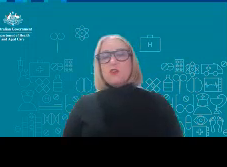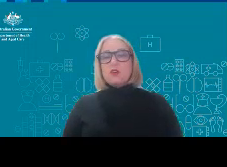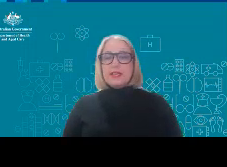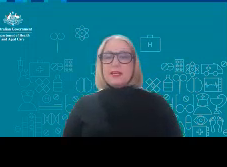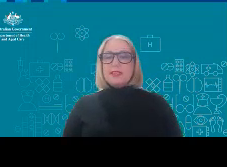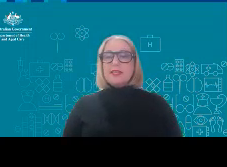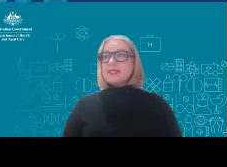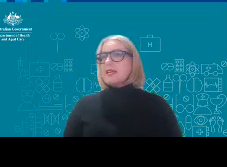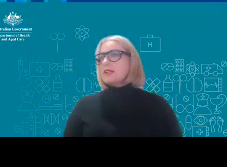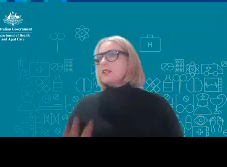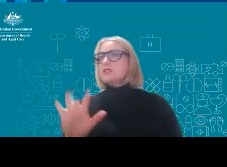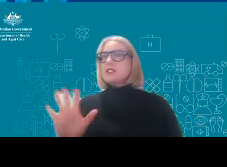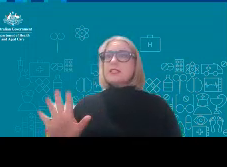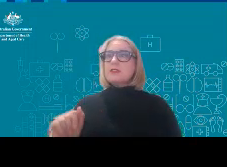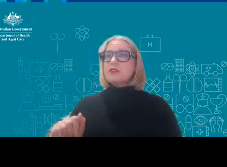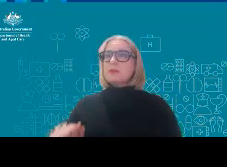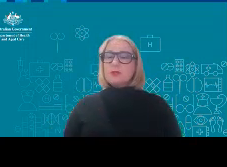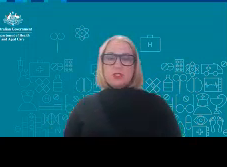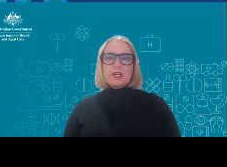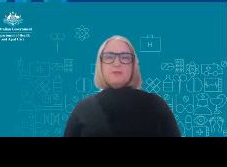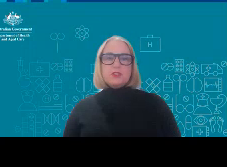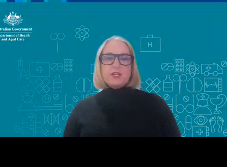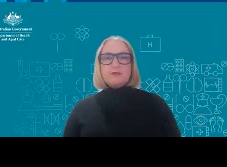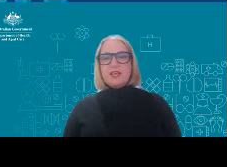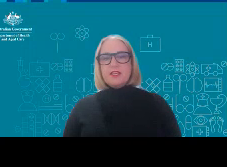or email us And I think those details are up on the screen there.